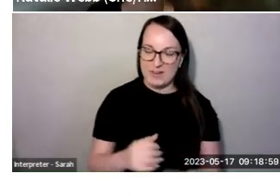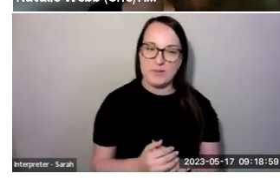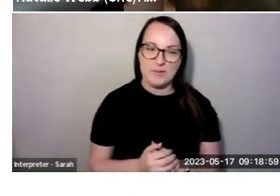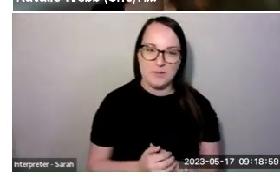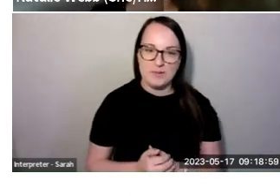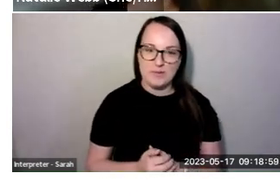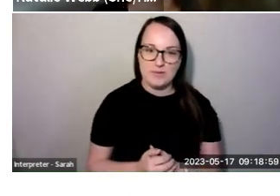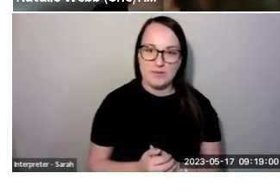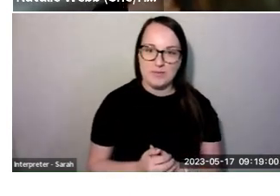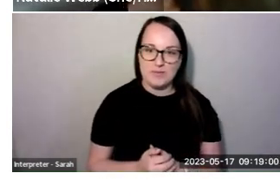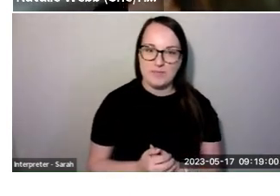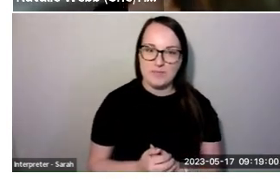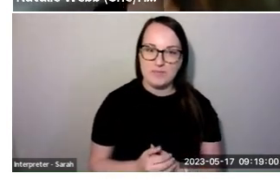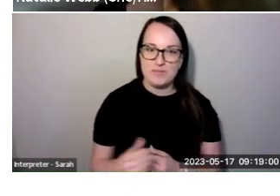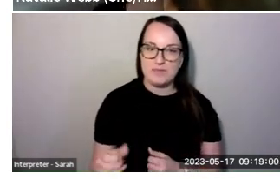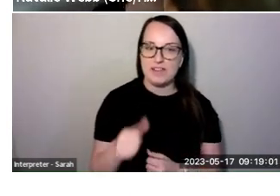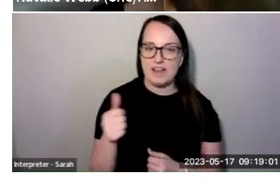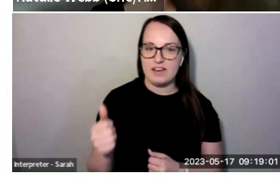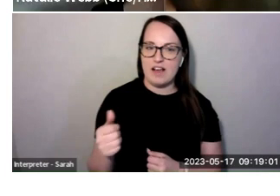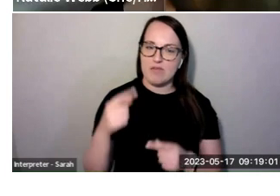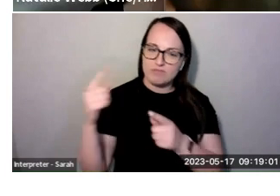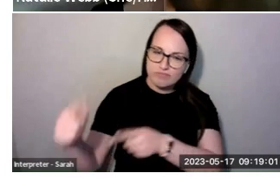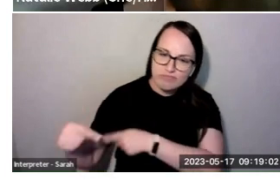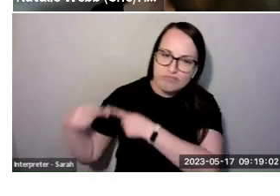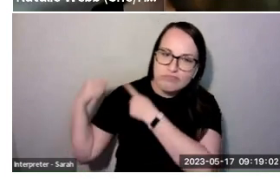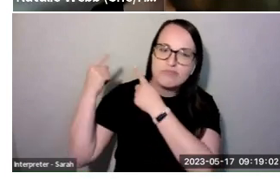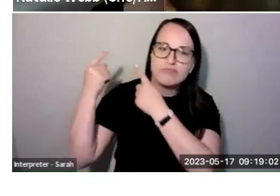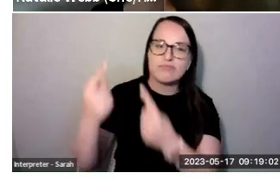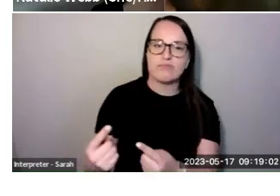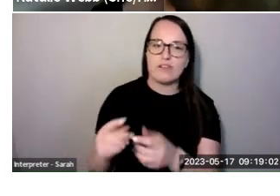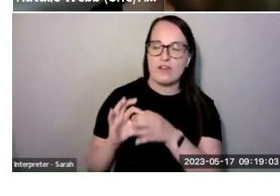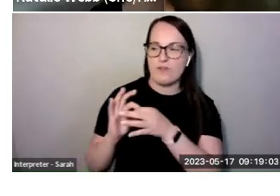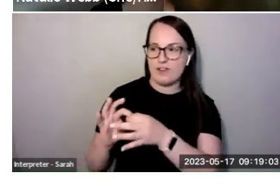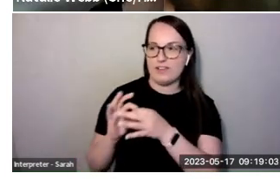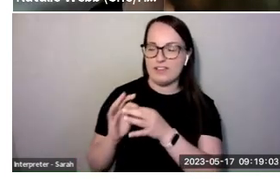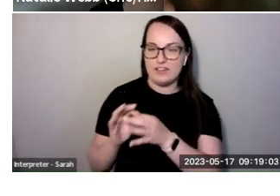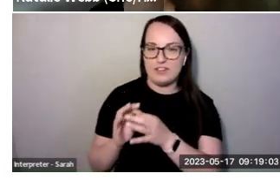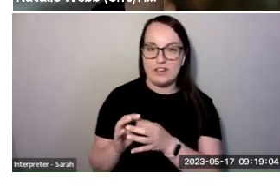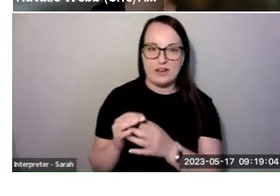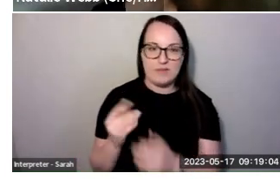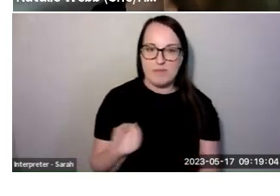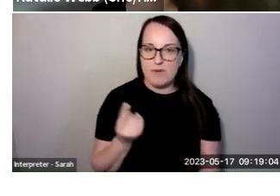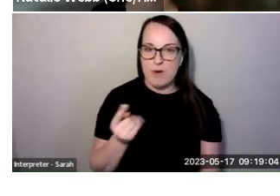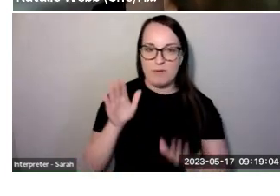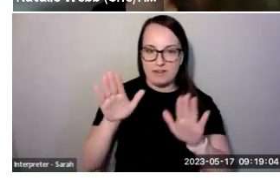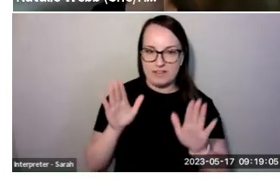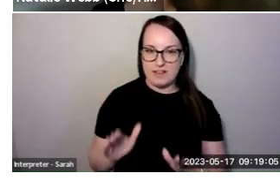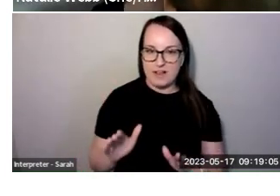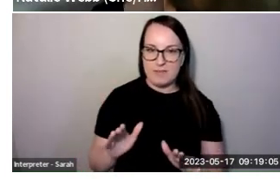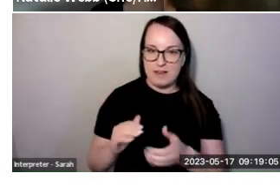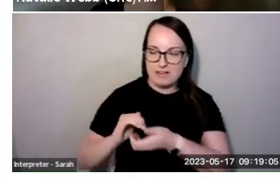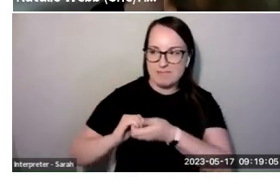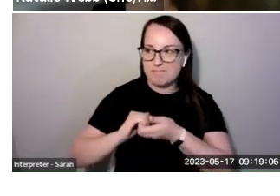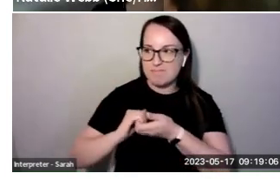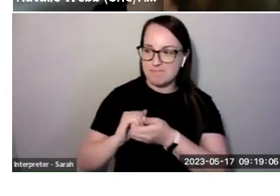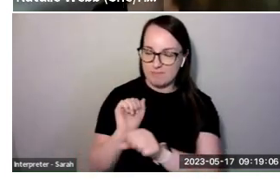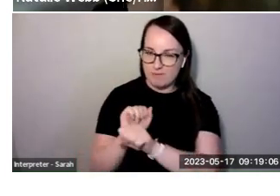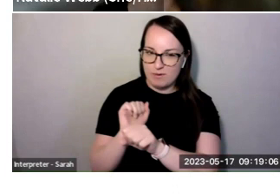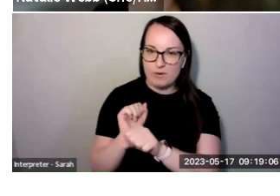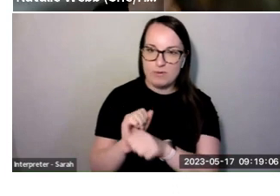We have our interprets here from DEAF, Inc. as well. Another long standing relationship. They have always done amazing work with us.